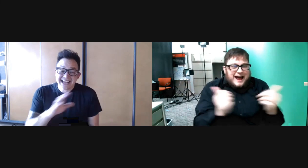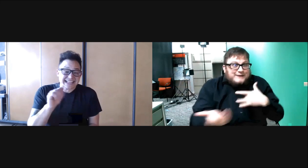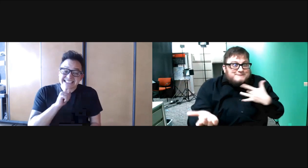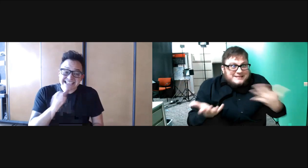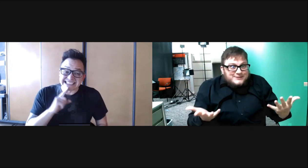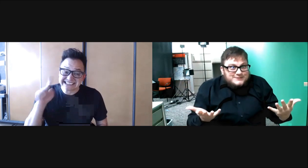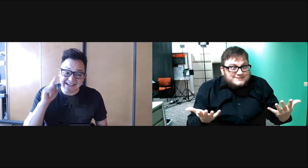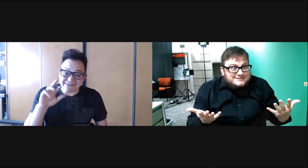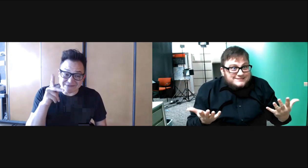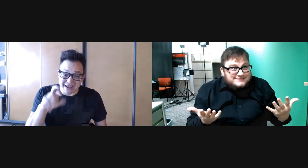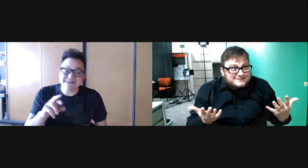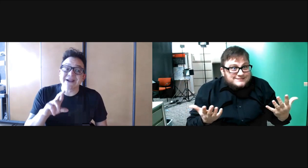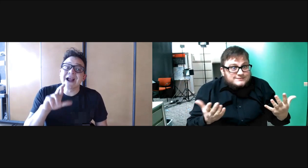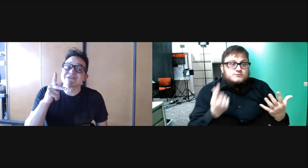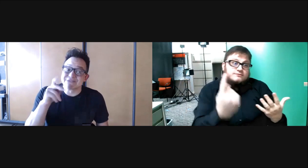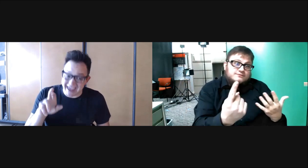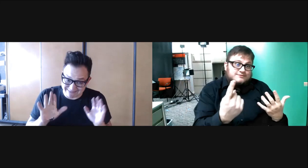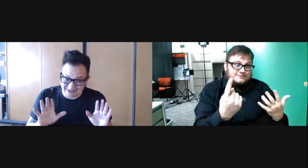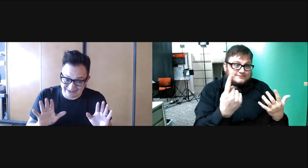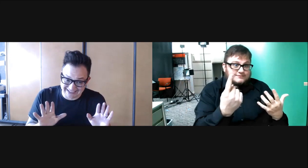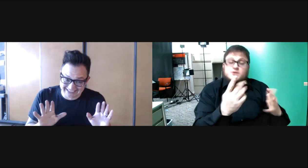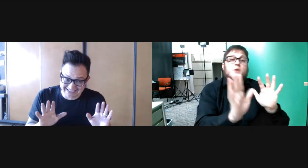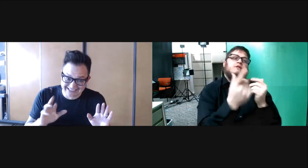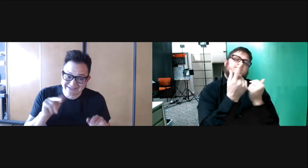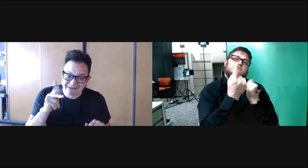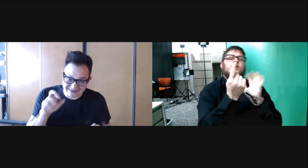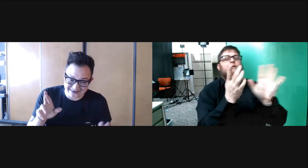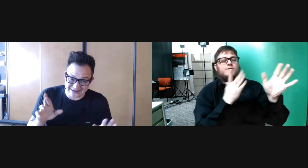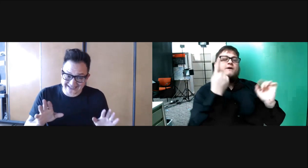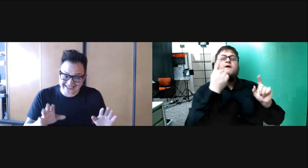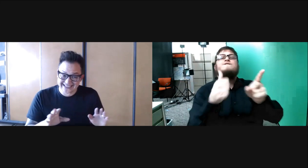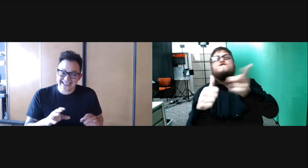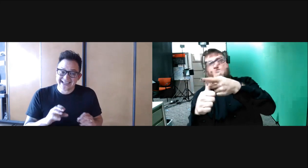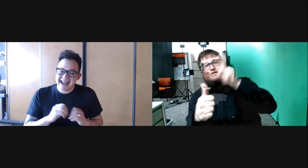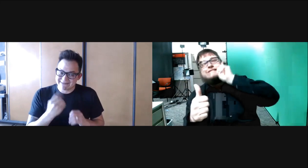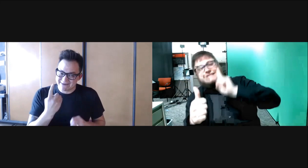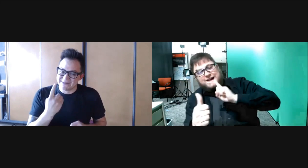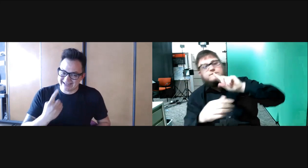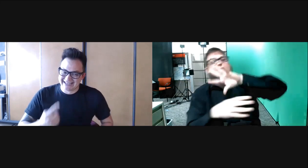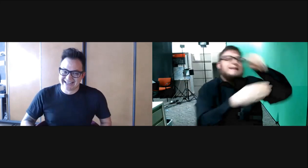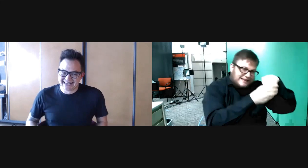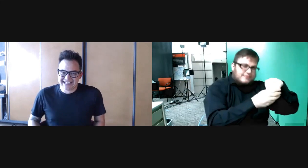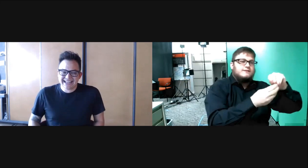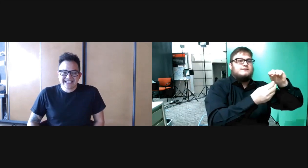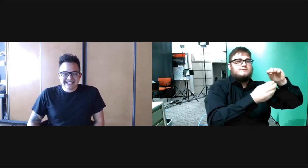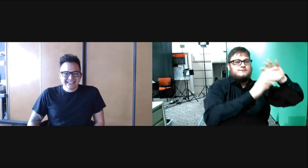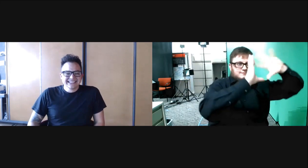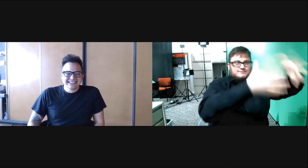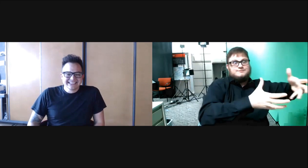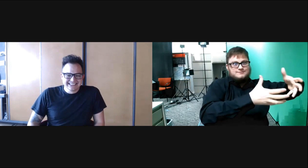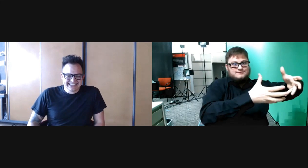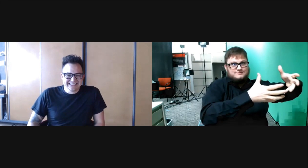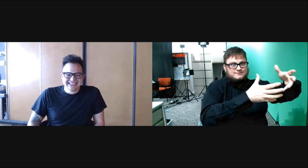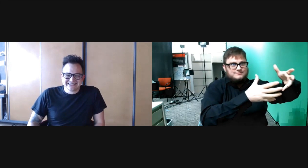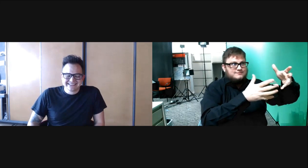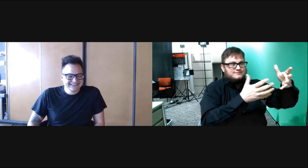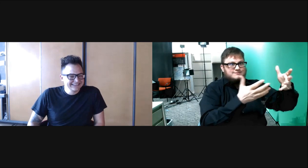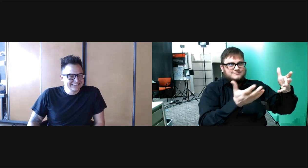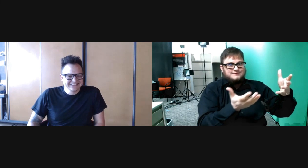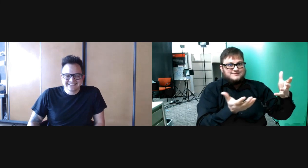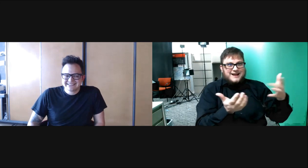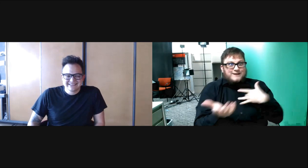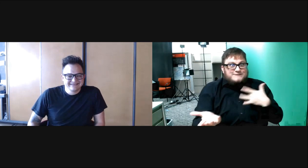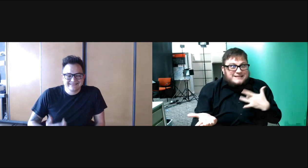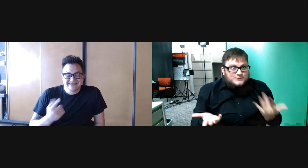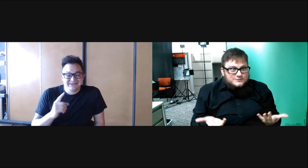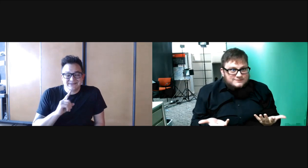It's not Deaf rapper, it's rapper.